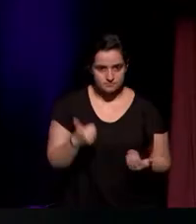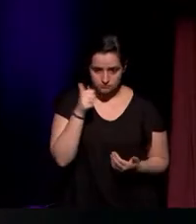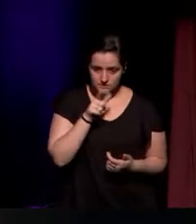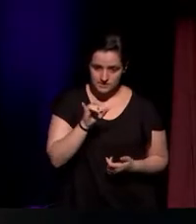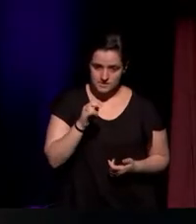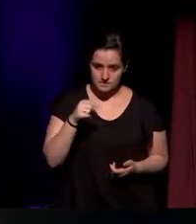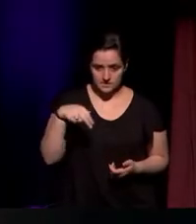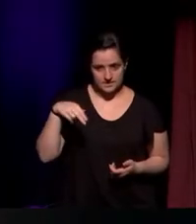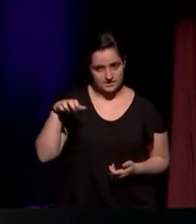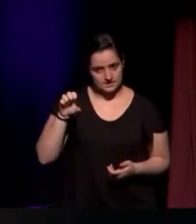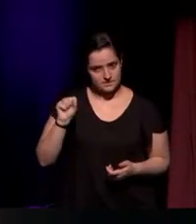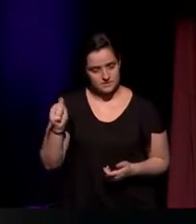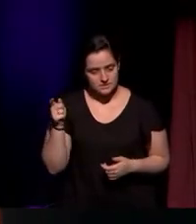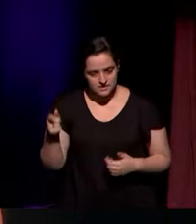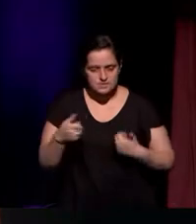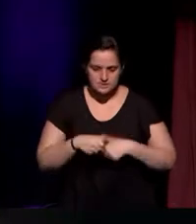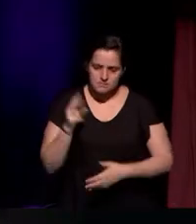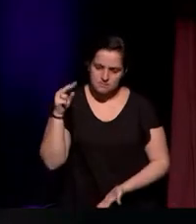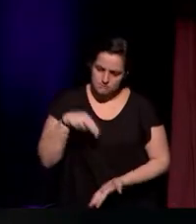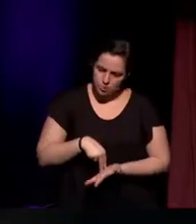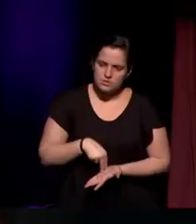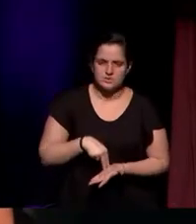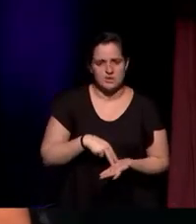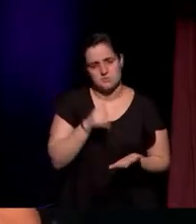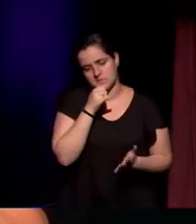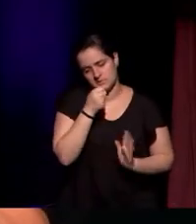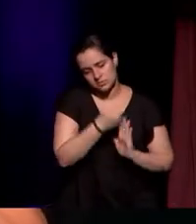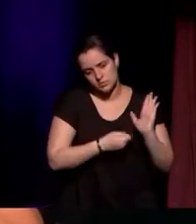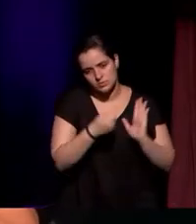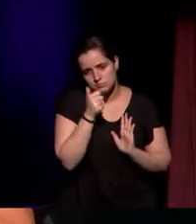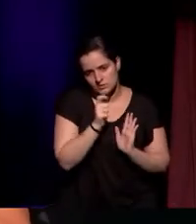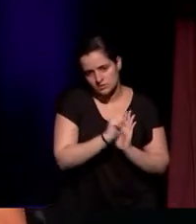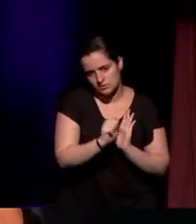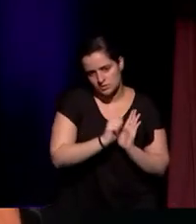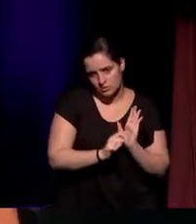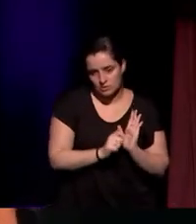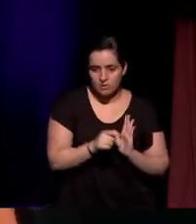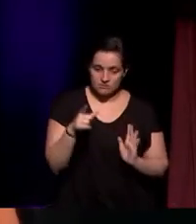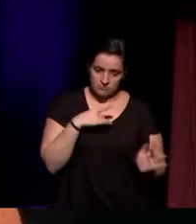when they hold a position, writers, for example, with whom I have had contact,